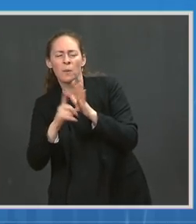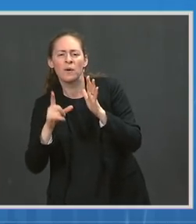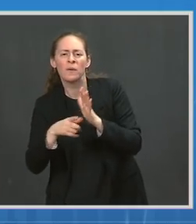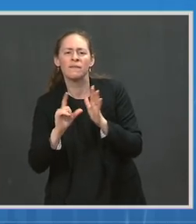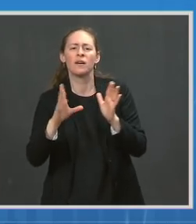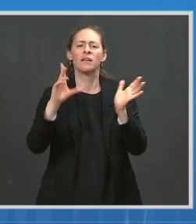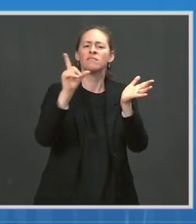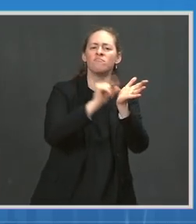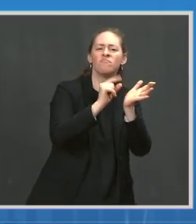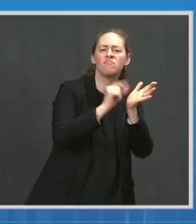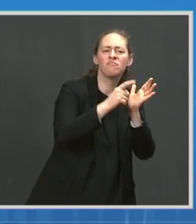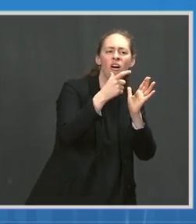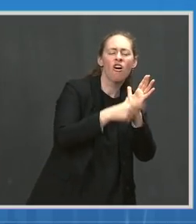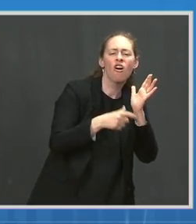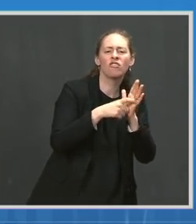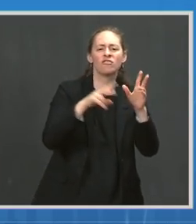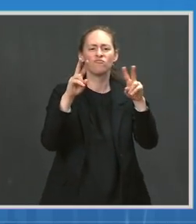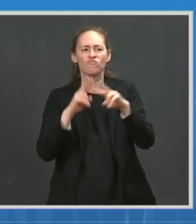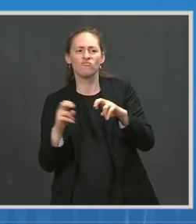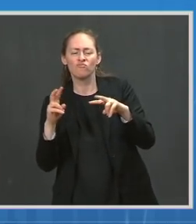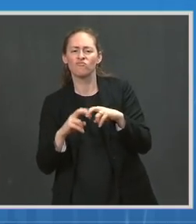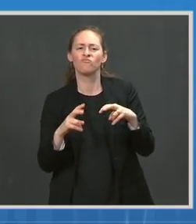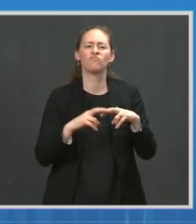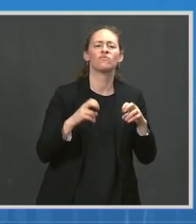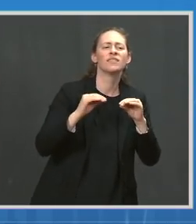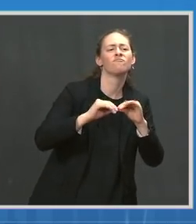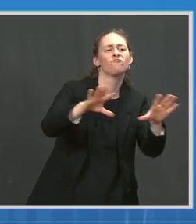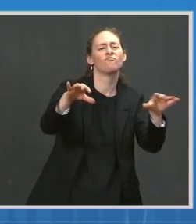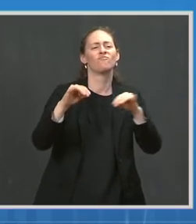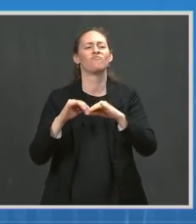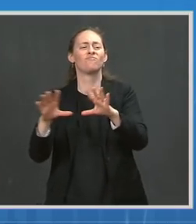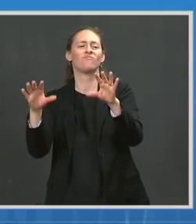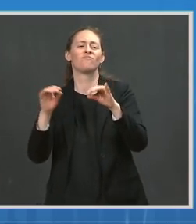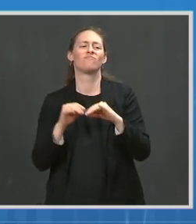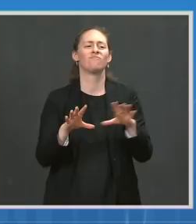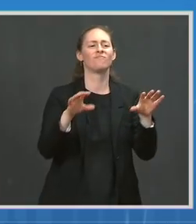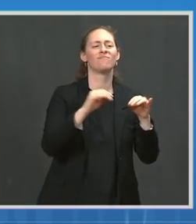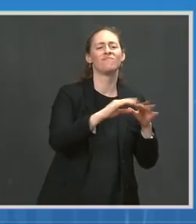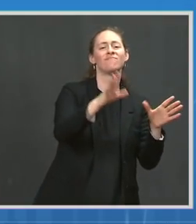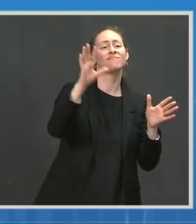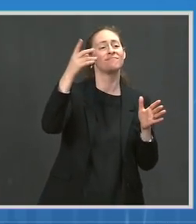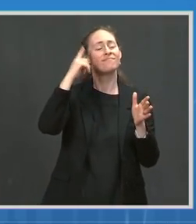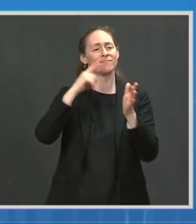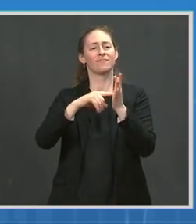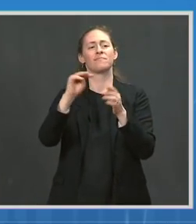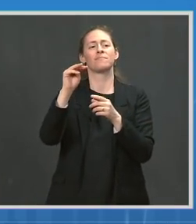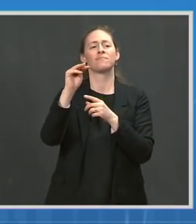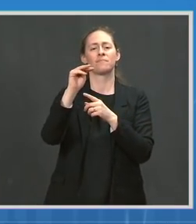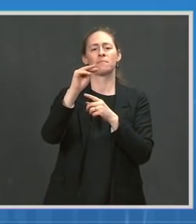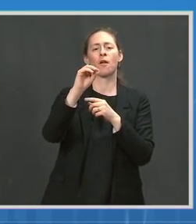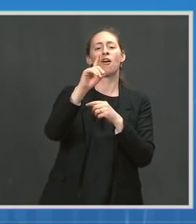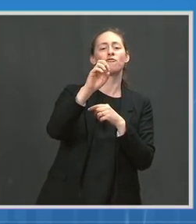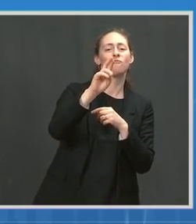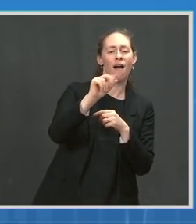with Pfizer and Moderna showing the efficacy here from New England Journal of Medicine papers.